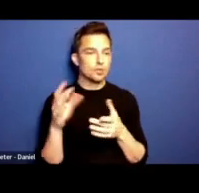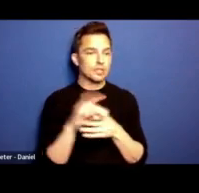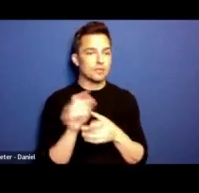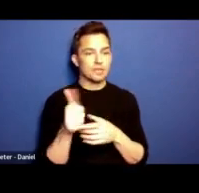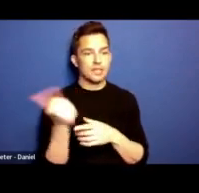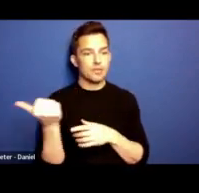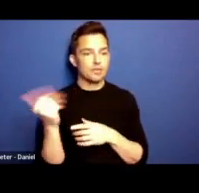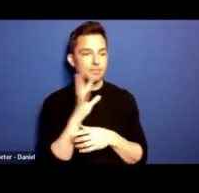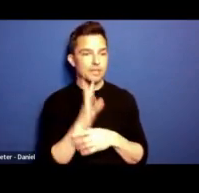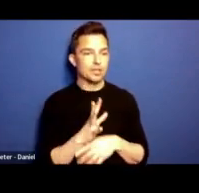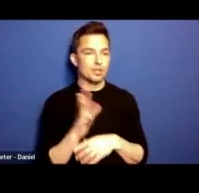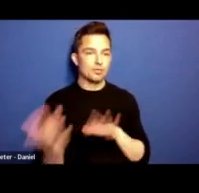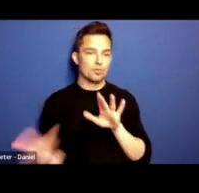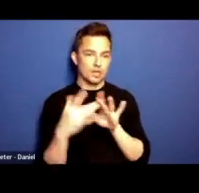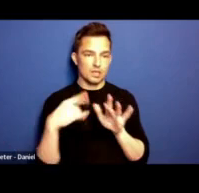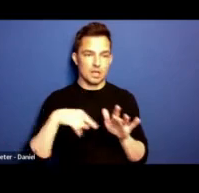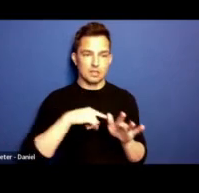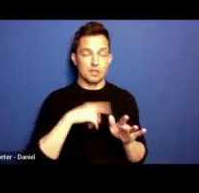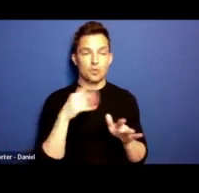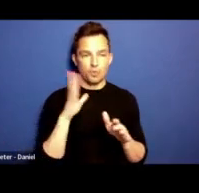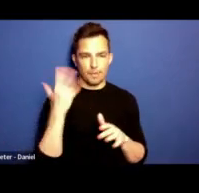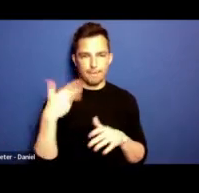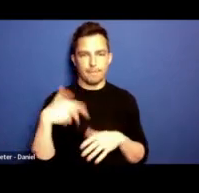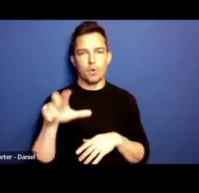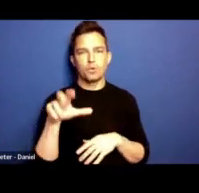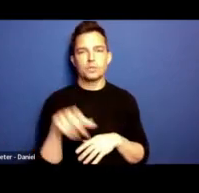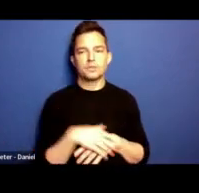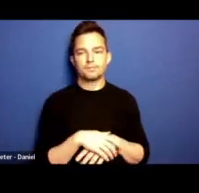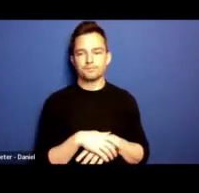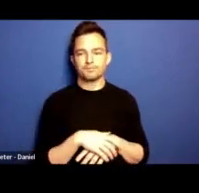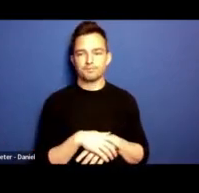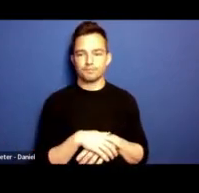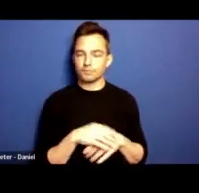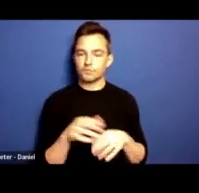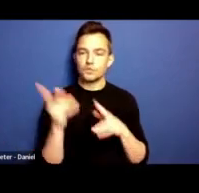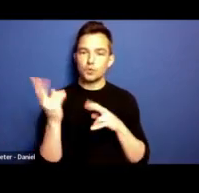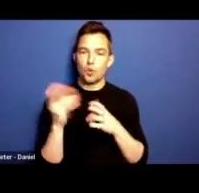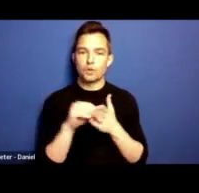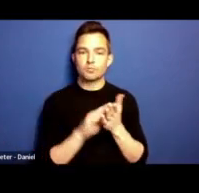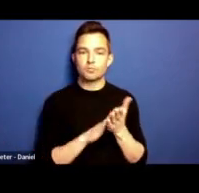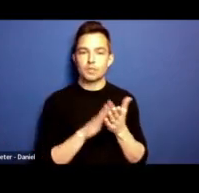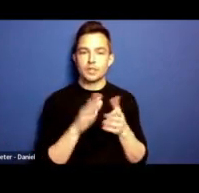reach out to us. We will be posting the recording on the Administration for Community